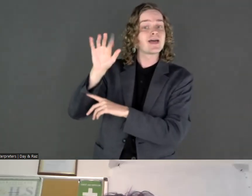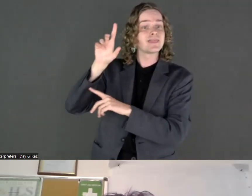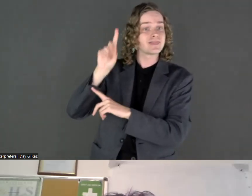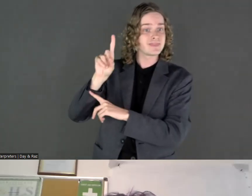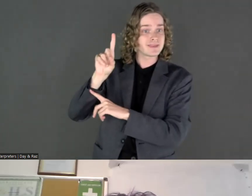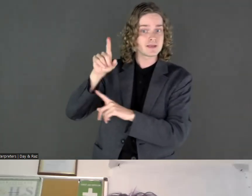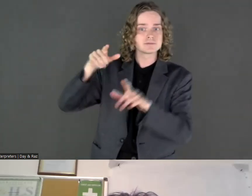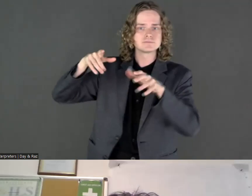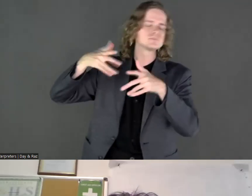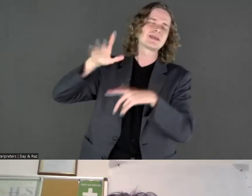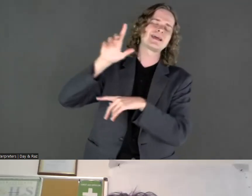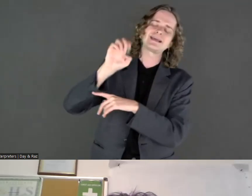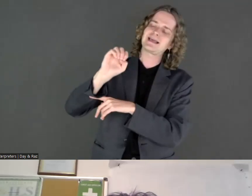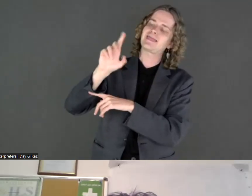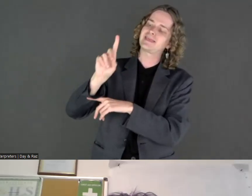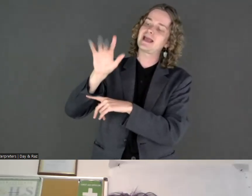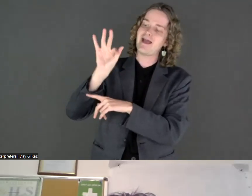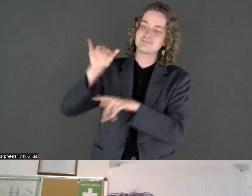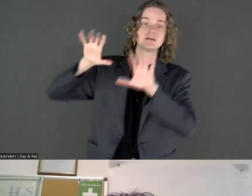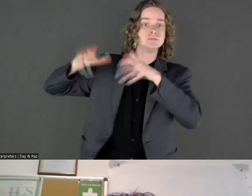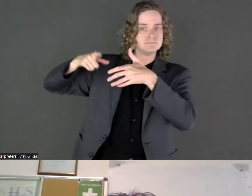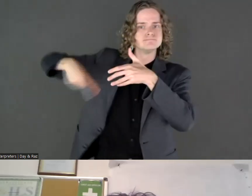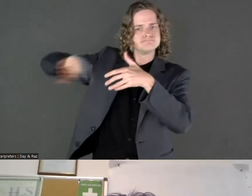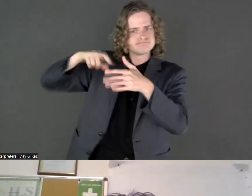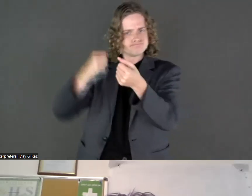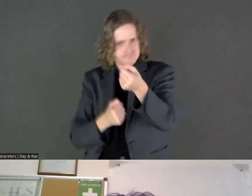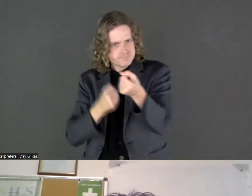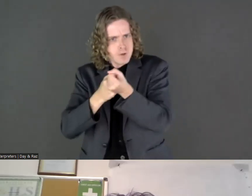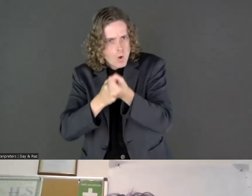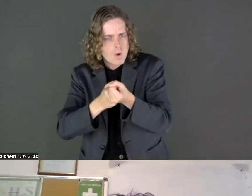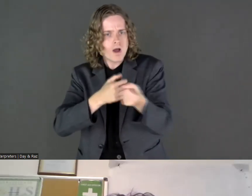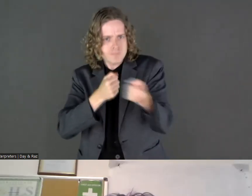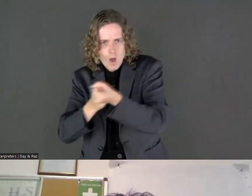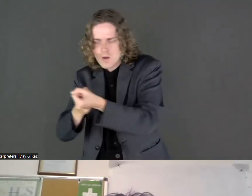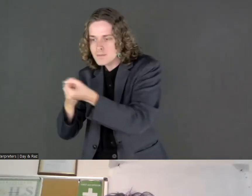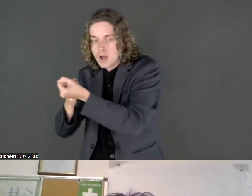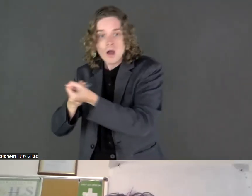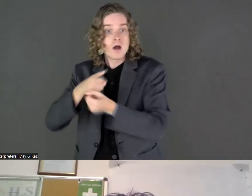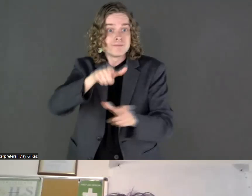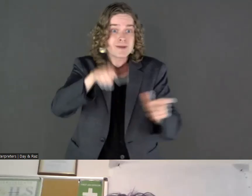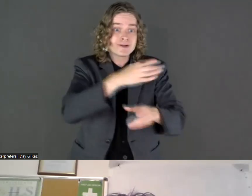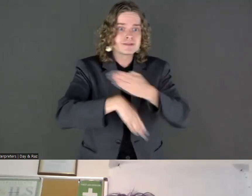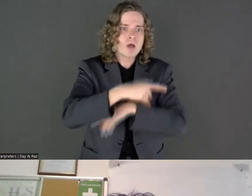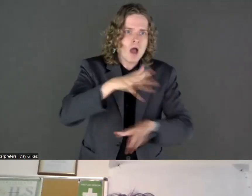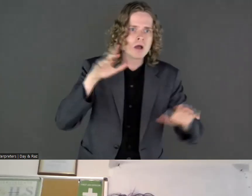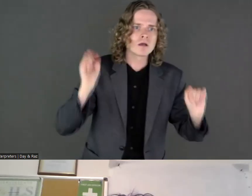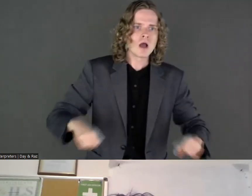to survive. And indeed to provide humanitarian assistance to people with disabilities and